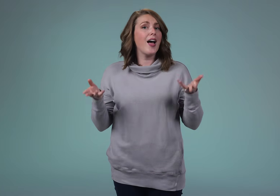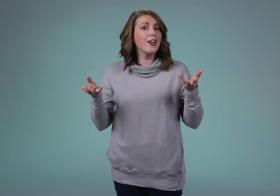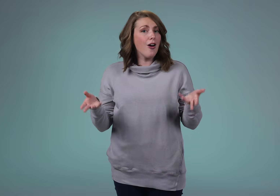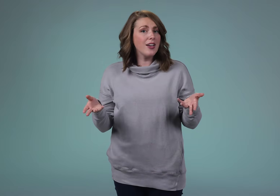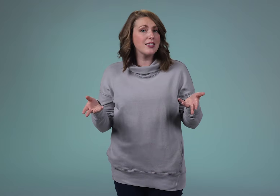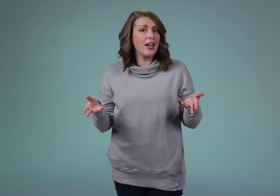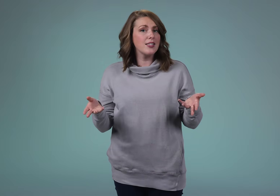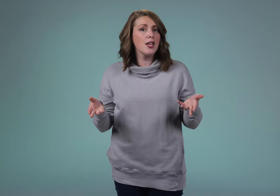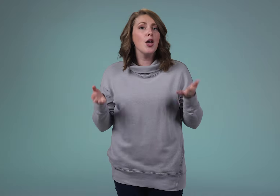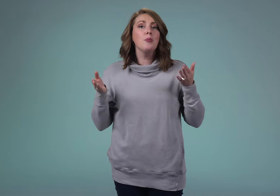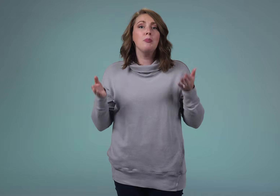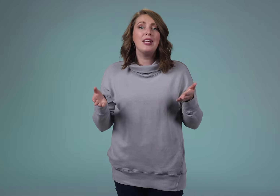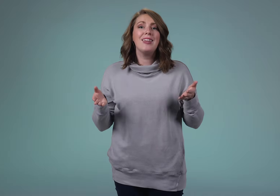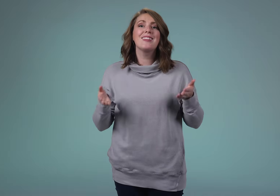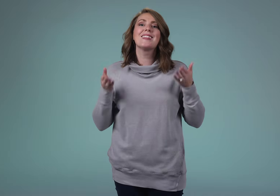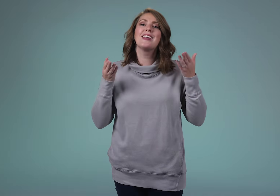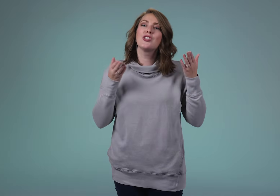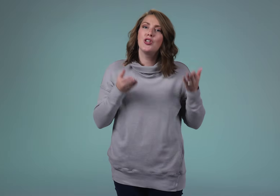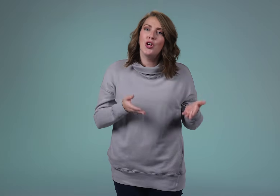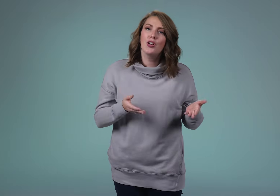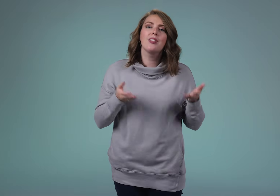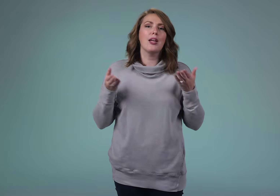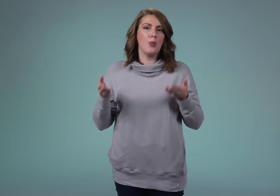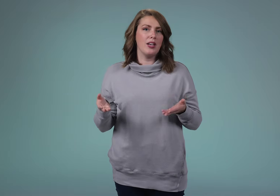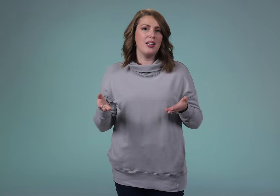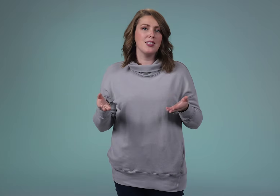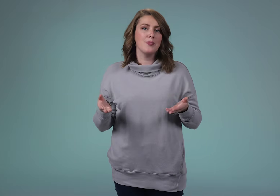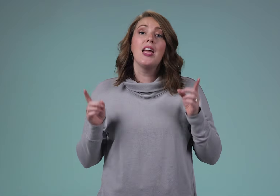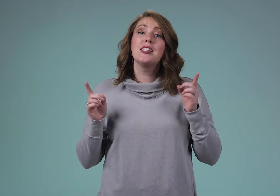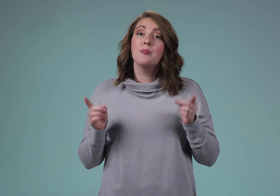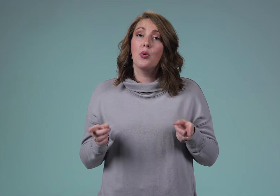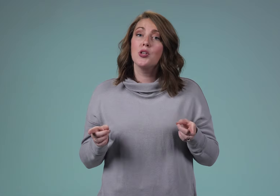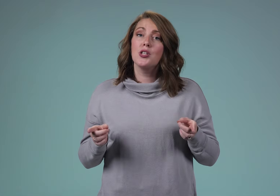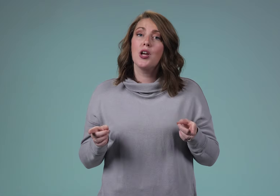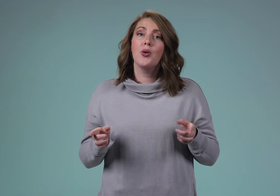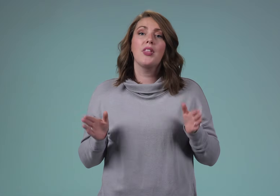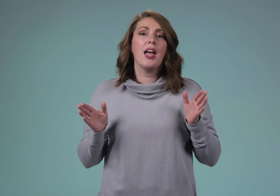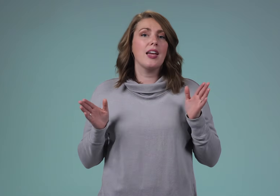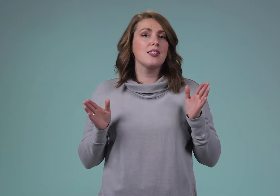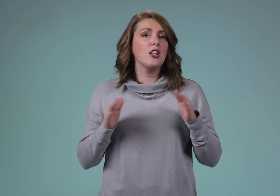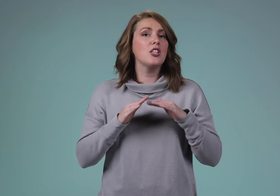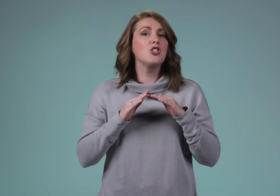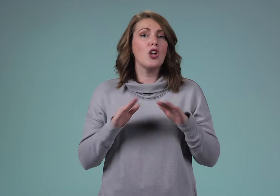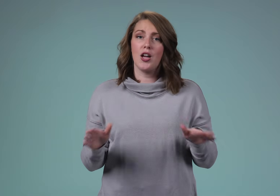iconic signs, meaning the signs look like what it is. It's important to know that ASL is not